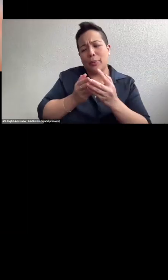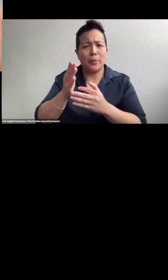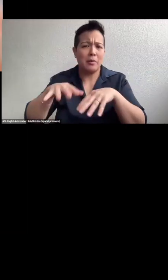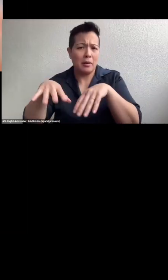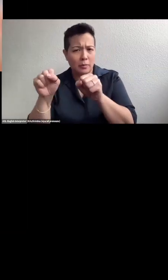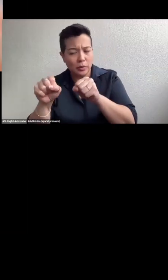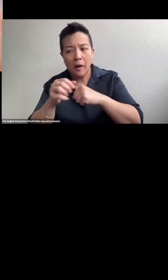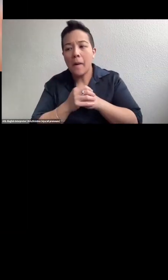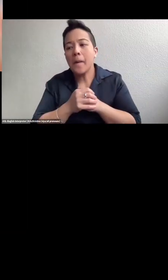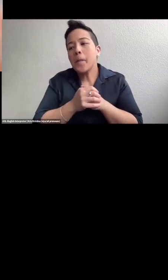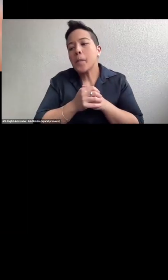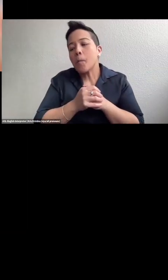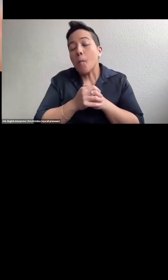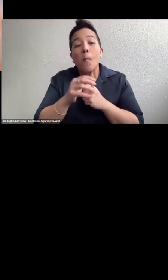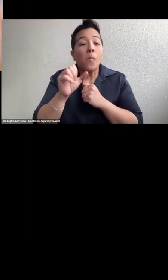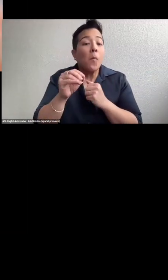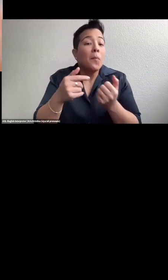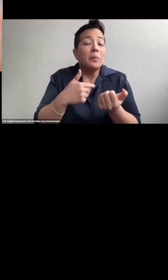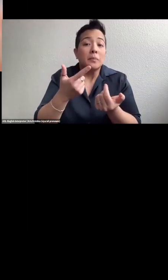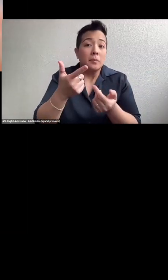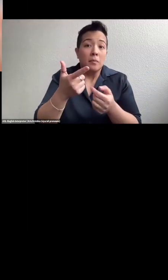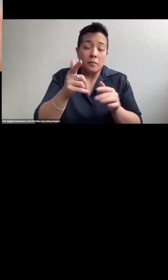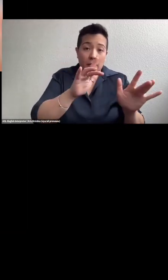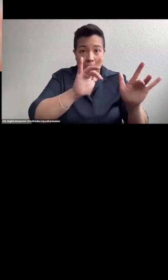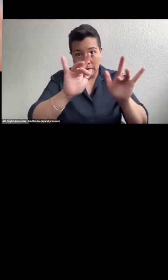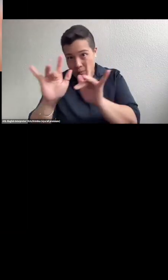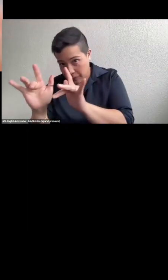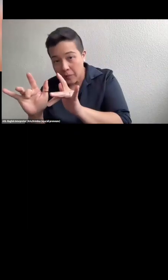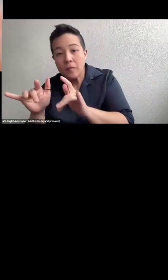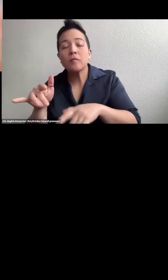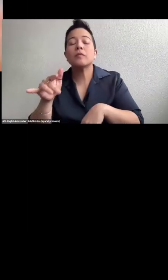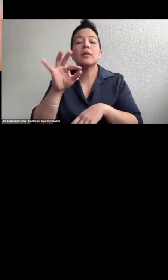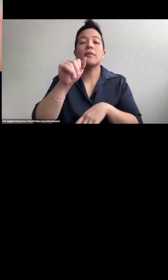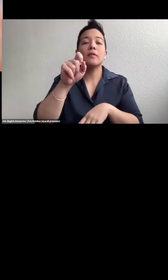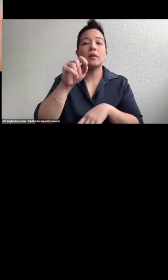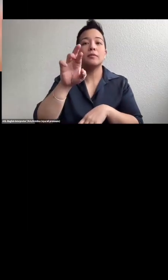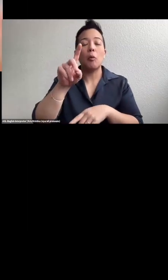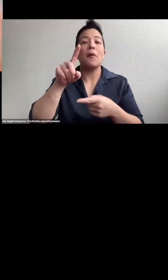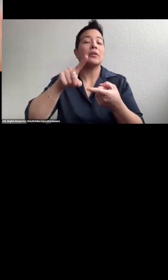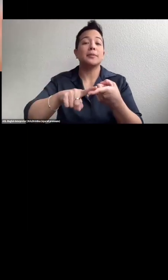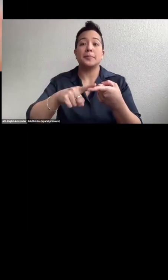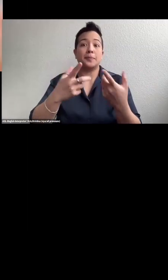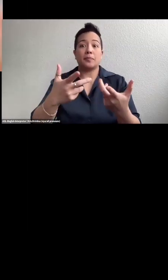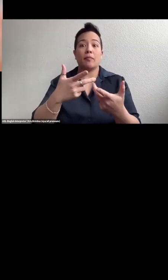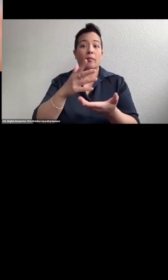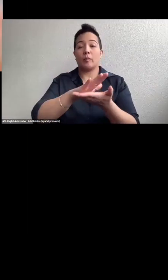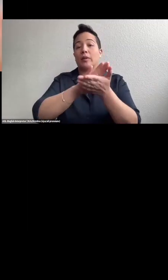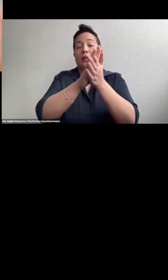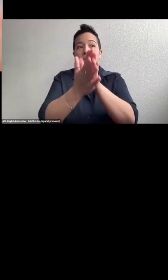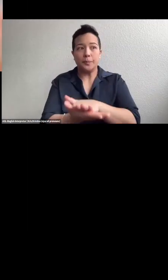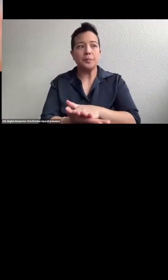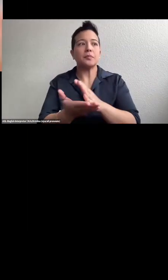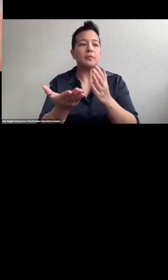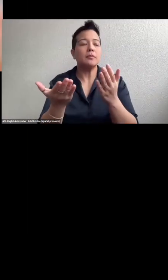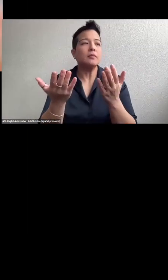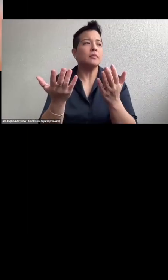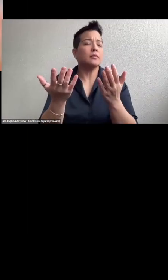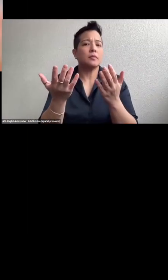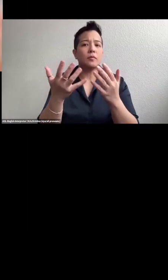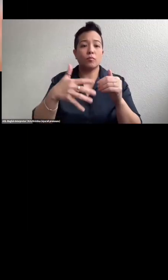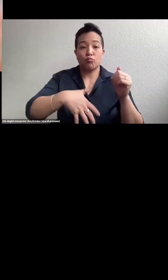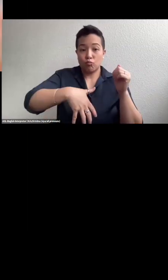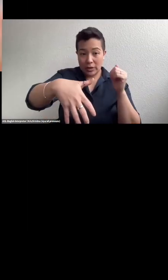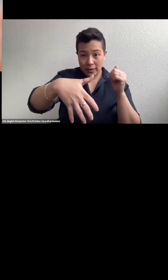So fast forward to becoming pregnant and giving